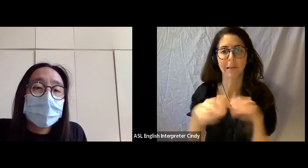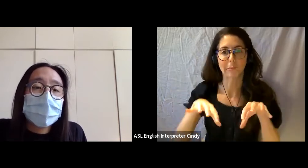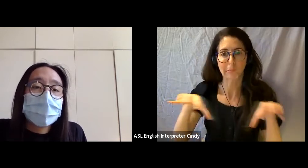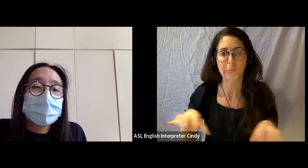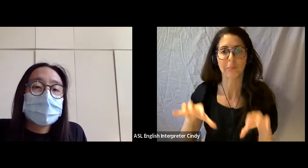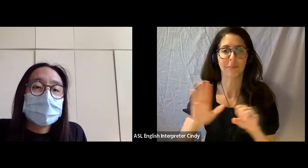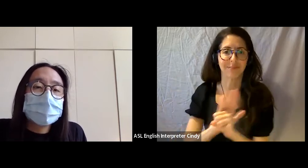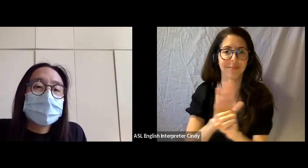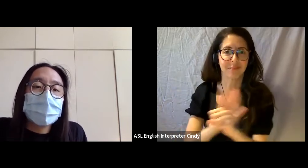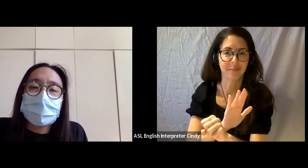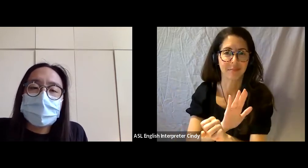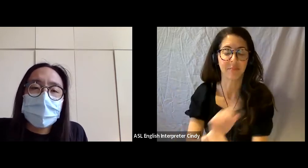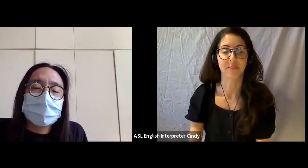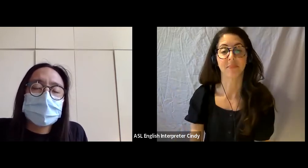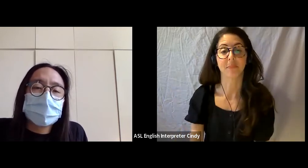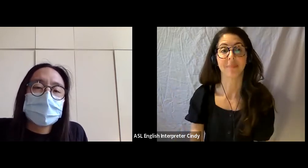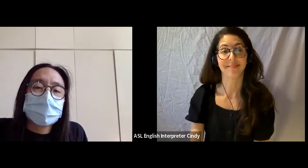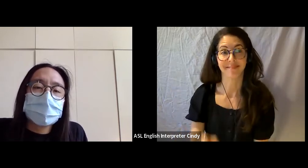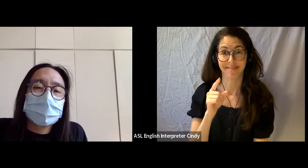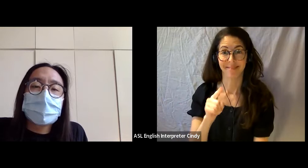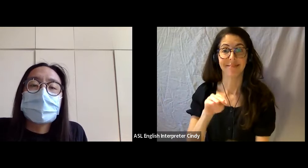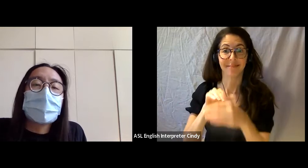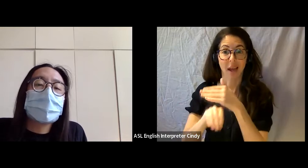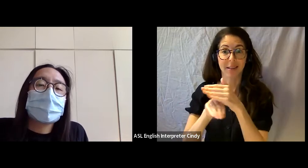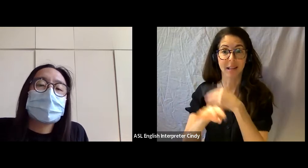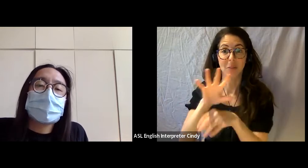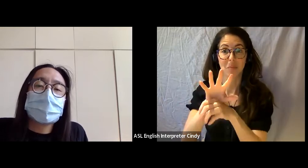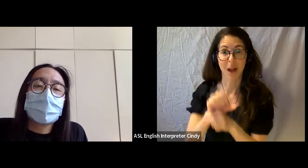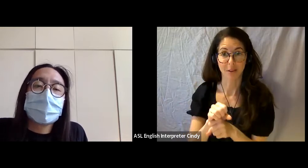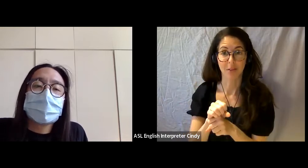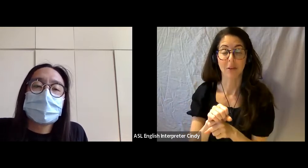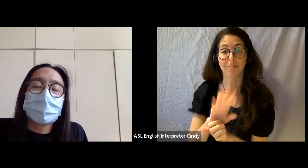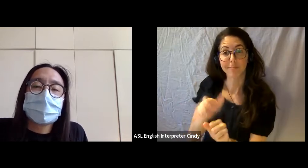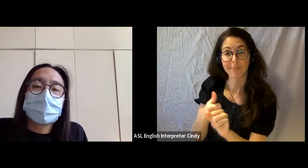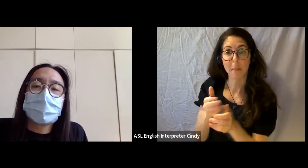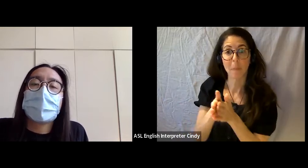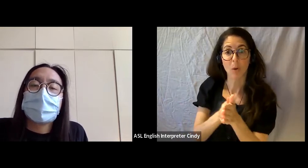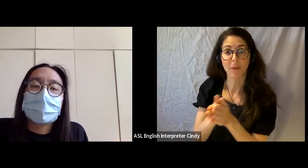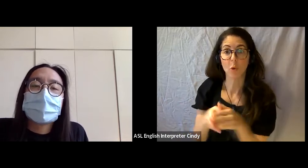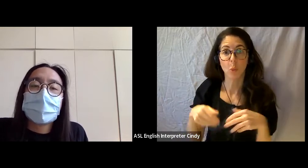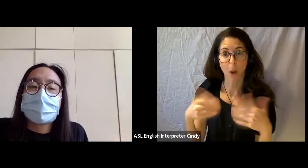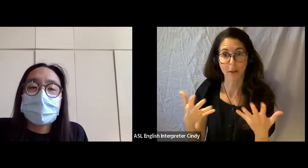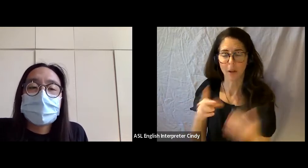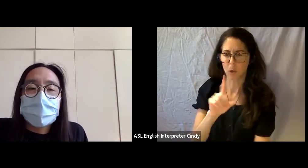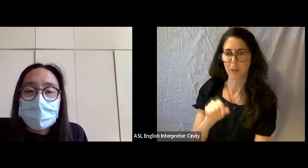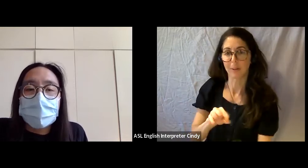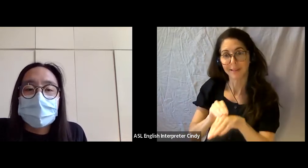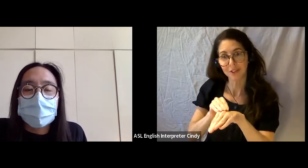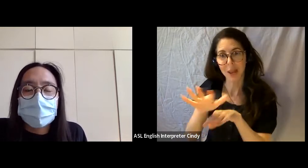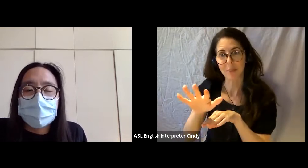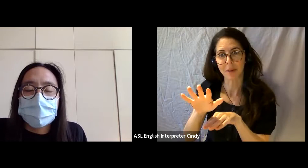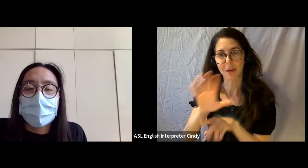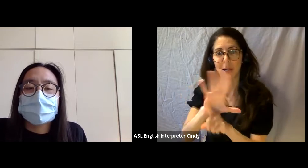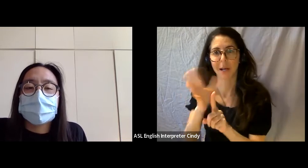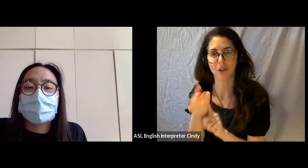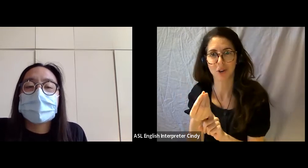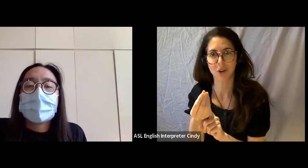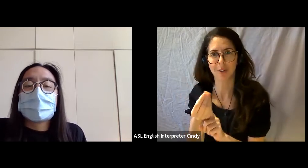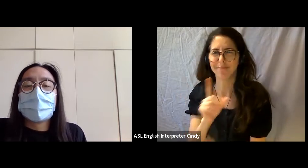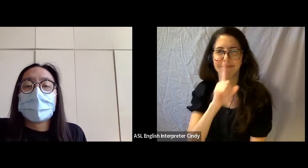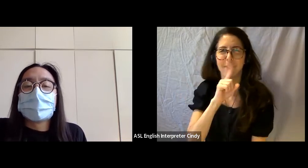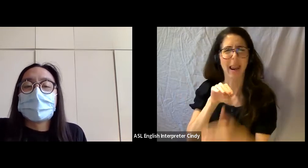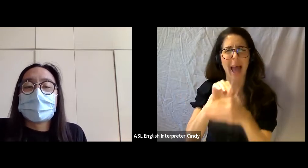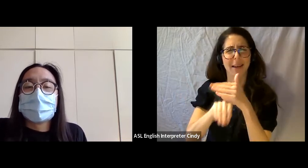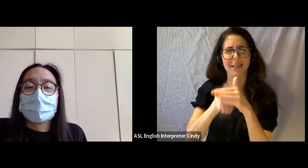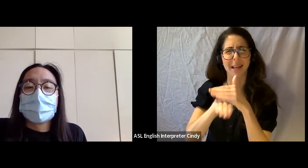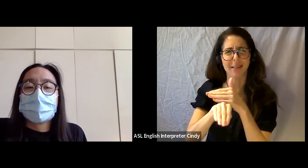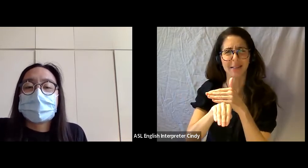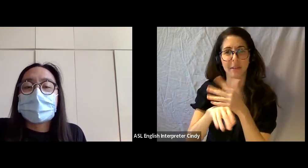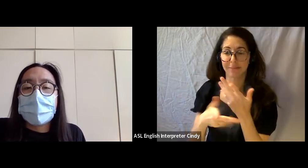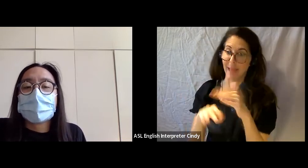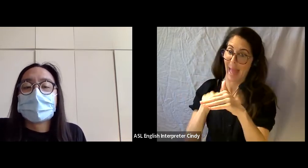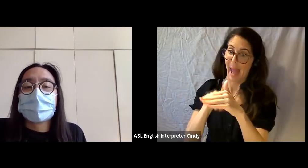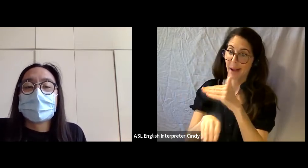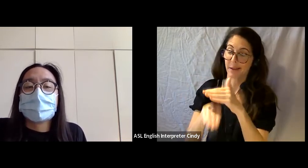These access practices were really motivated to allow disability to shape culture rather than using access as a way to simply slide disabled folks